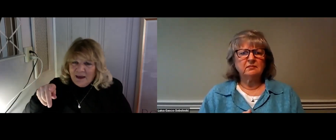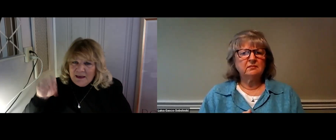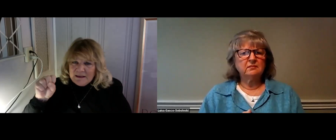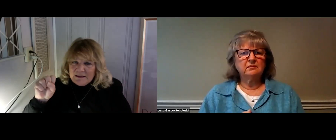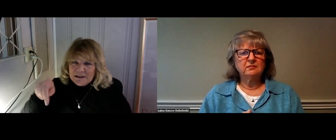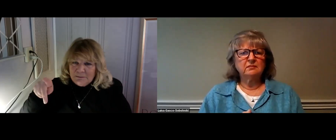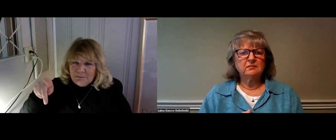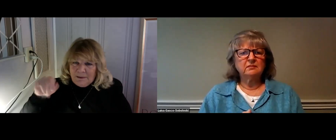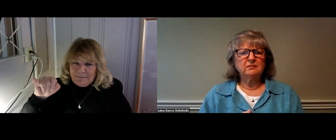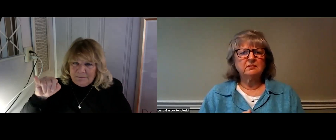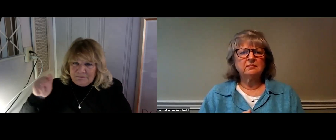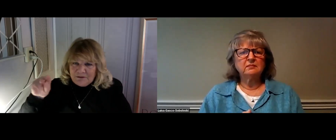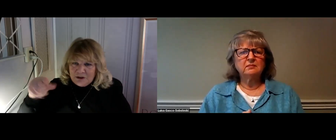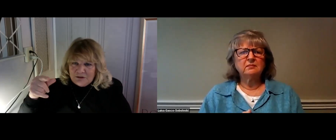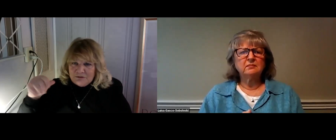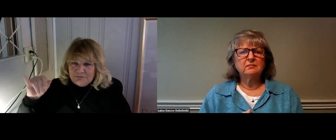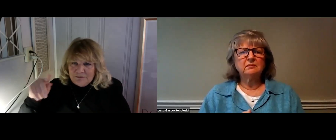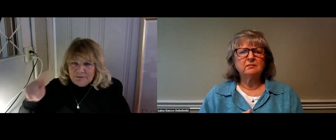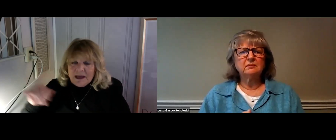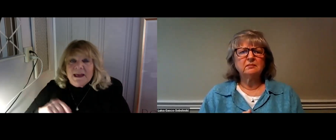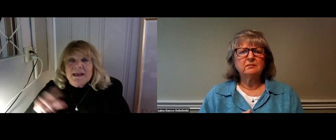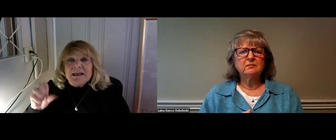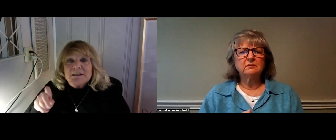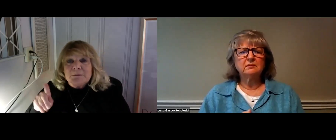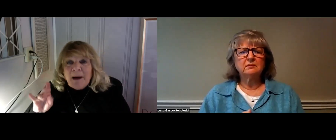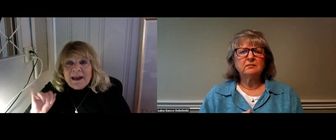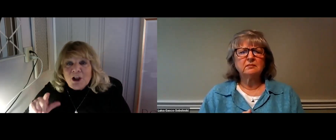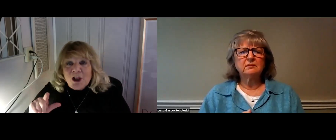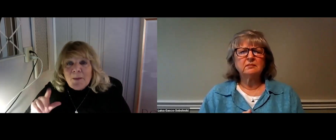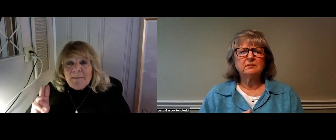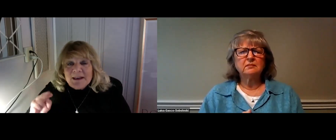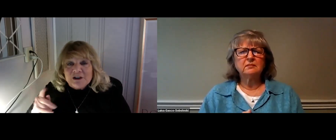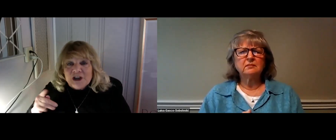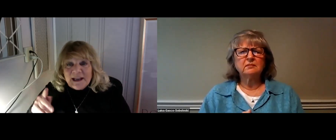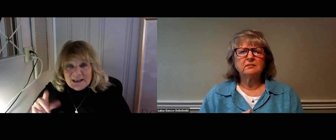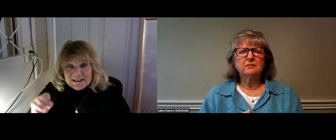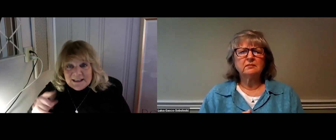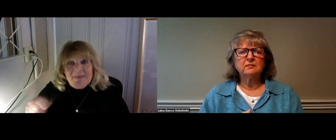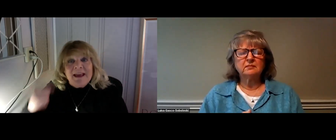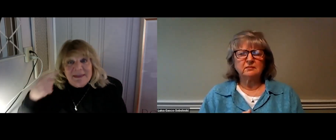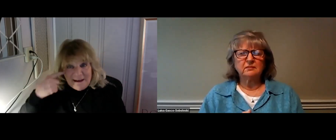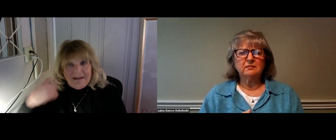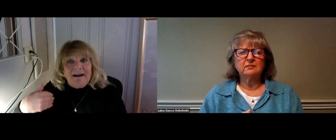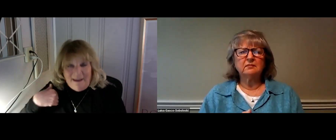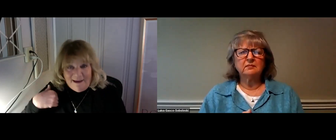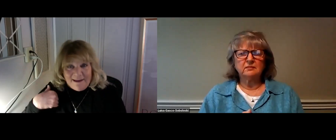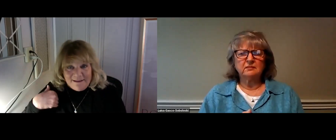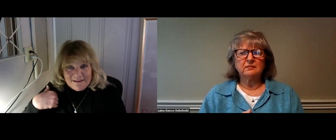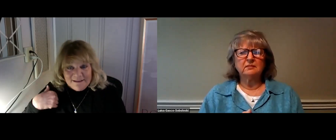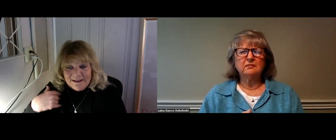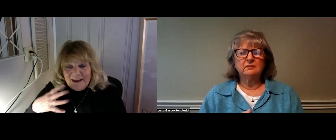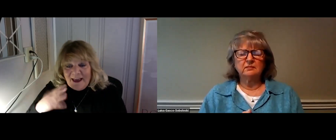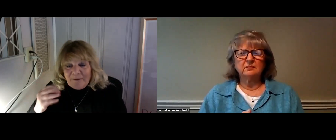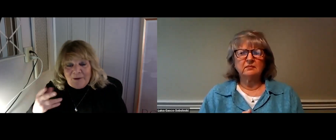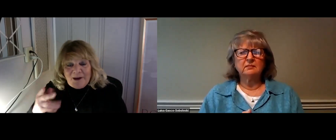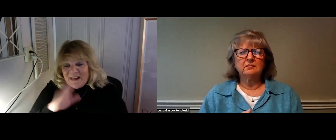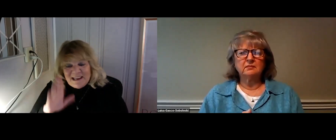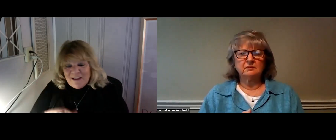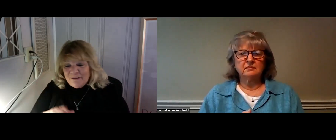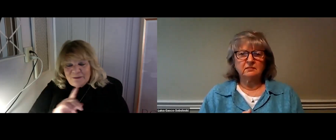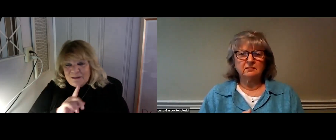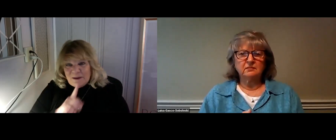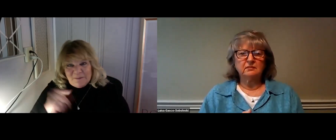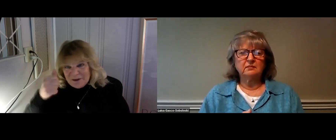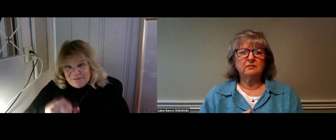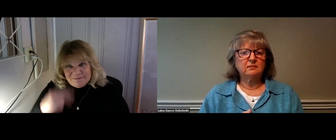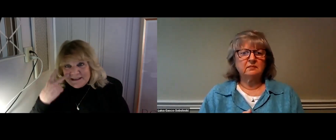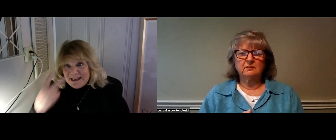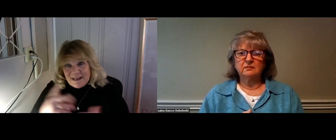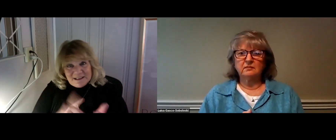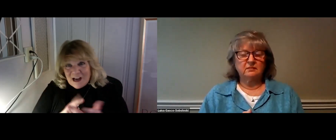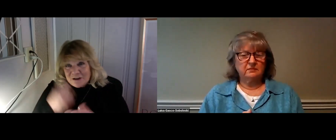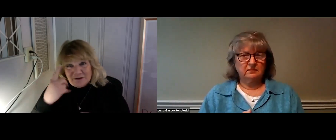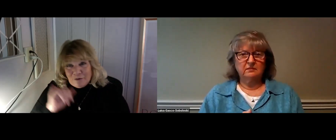but spinal meningitis they think I had, but I never remember seeing a doctor for this.